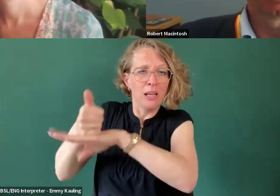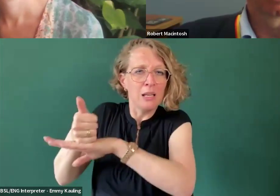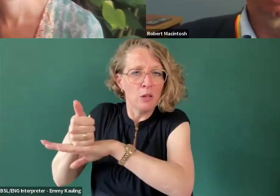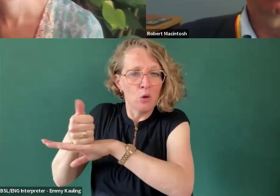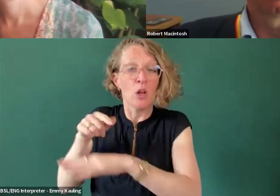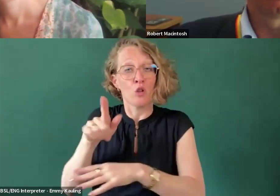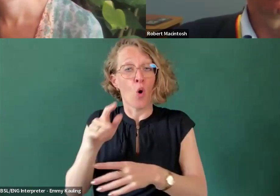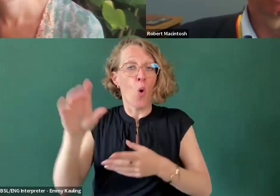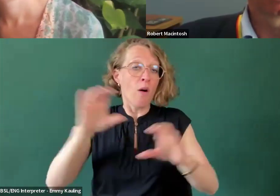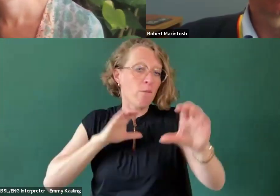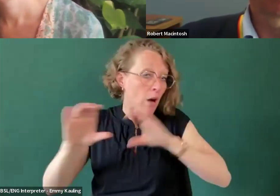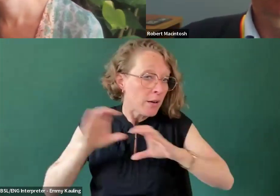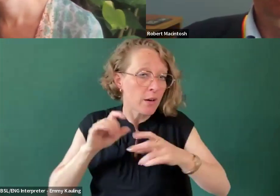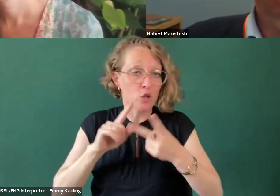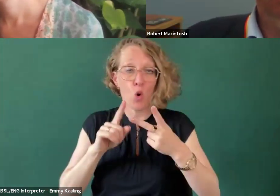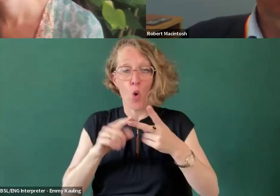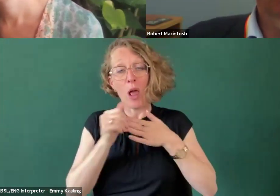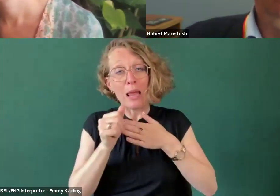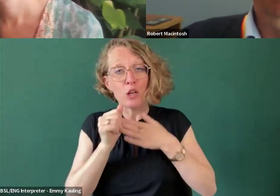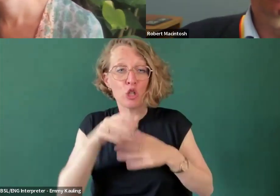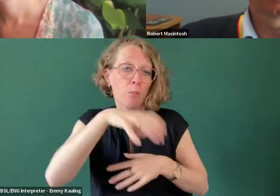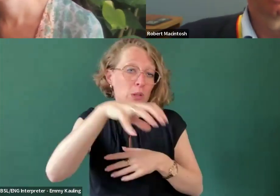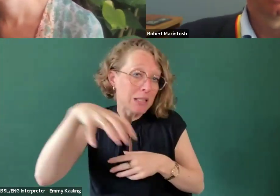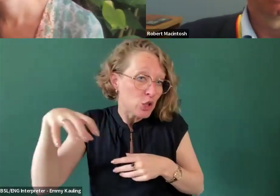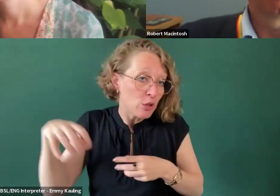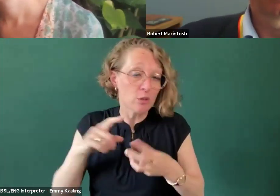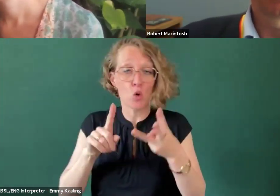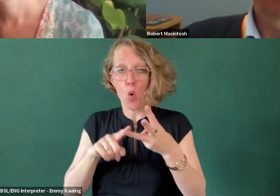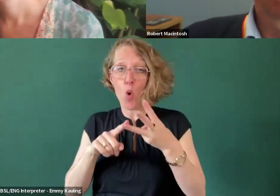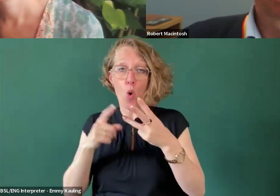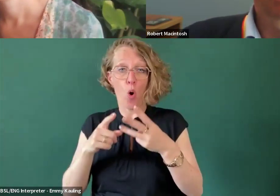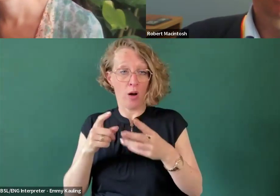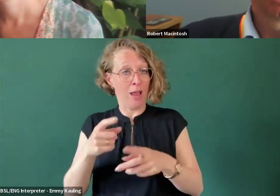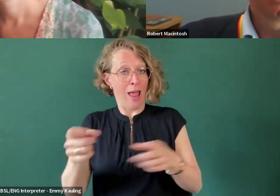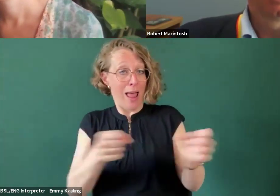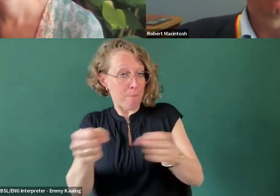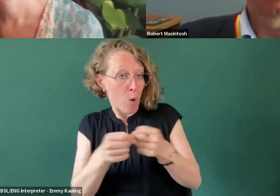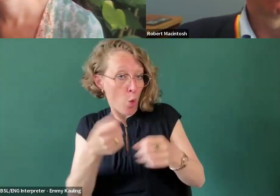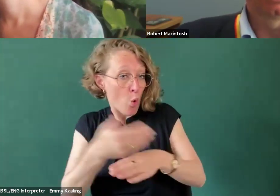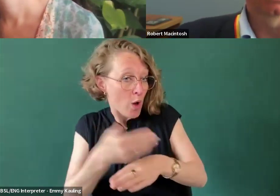funders and in universities or other organizations that employ innovators or researchers have a